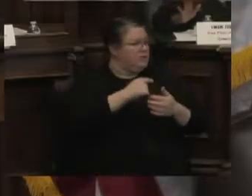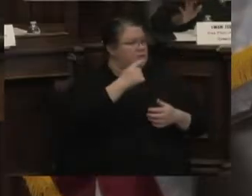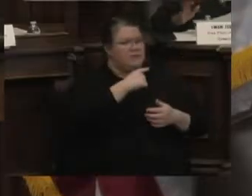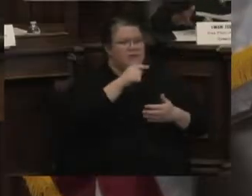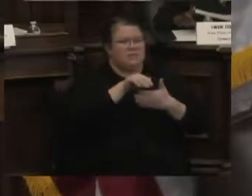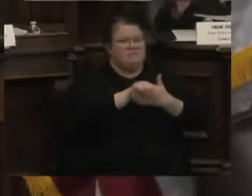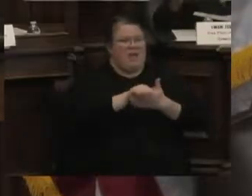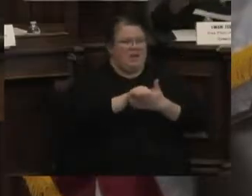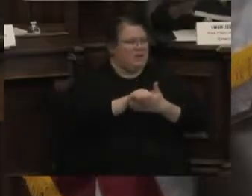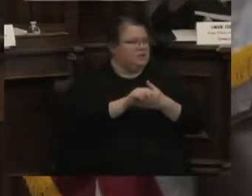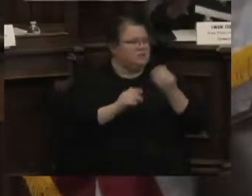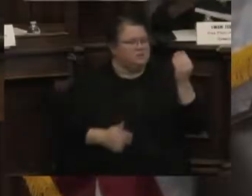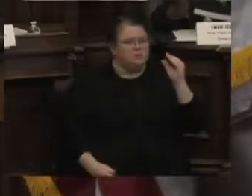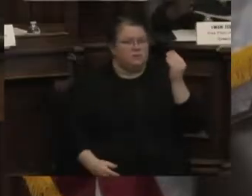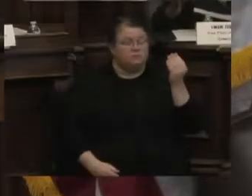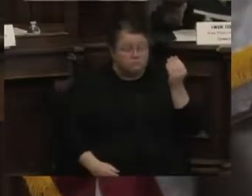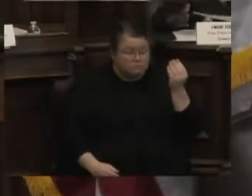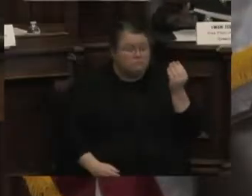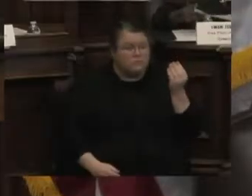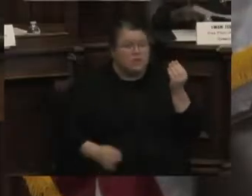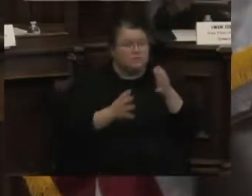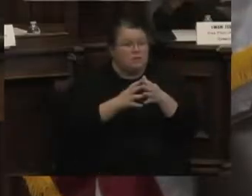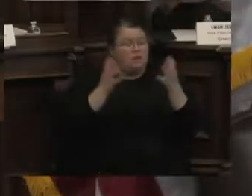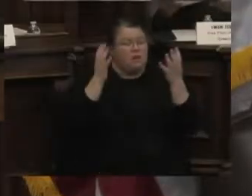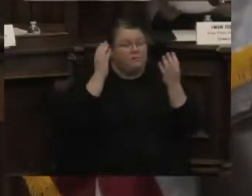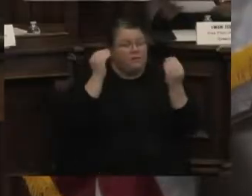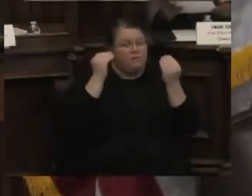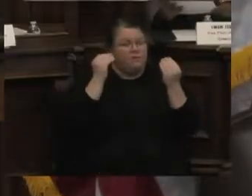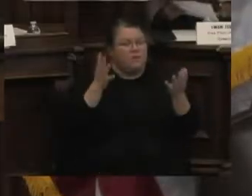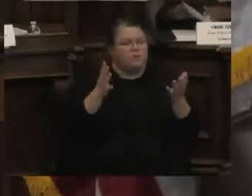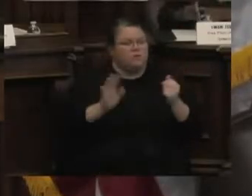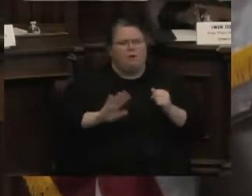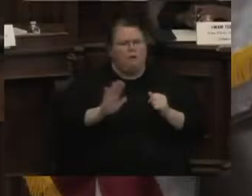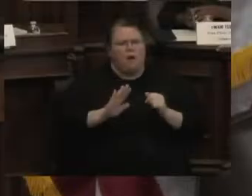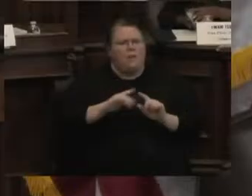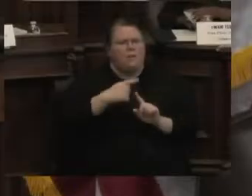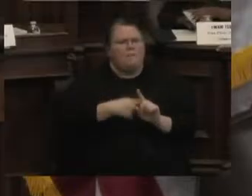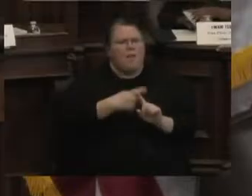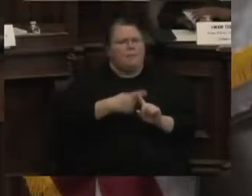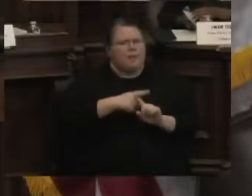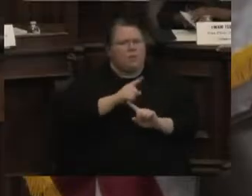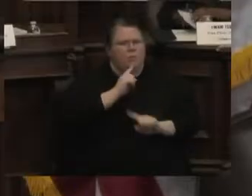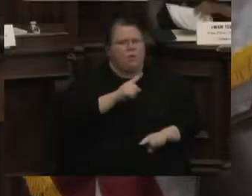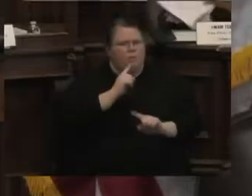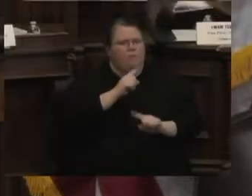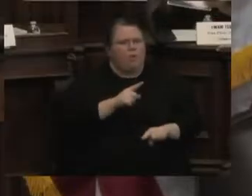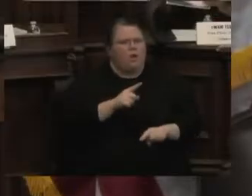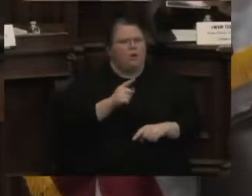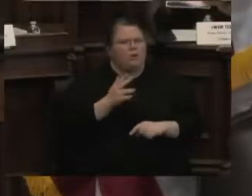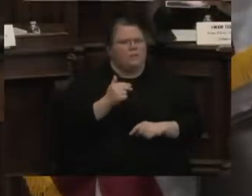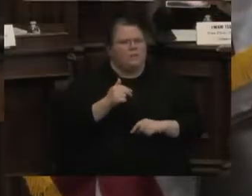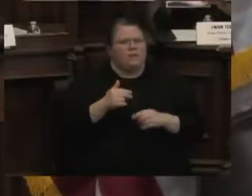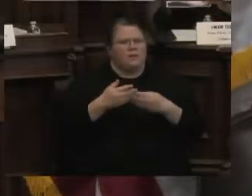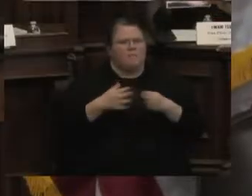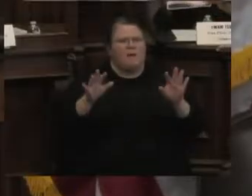13, 13 pages, this one. So all that to say, it's a lot of